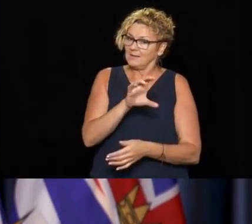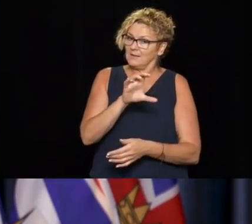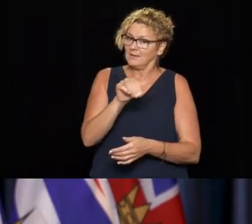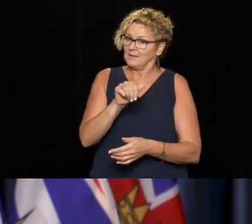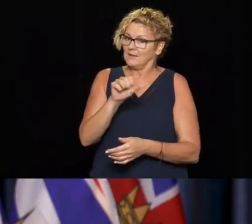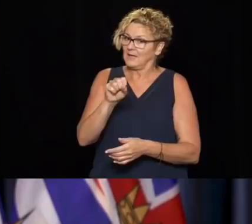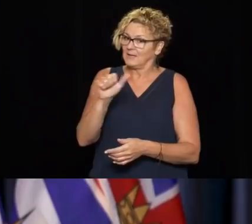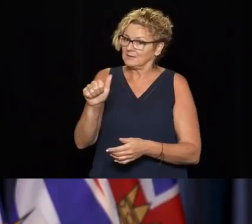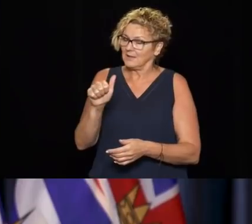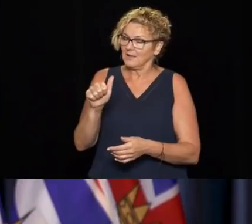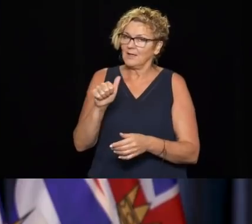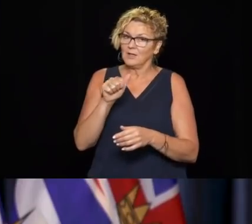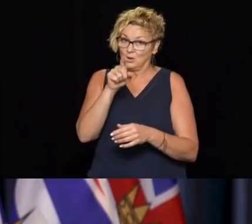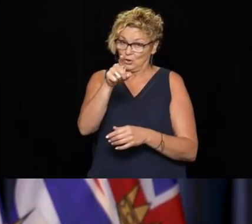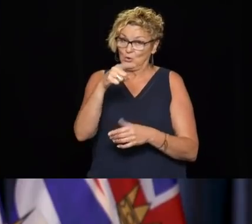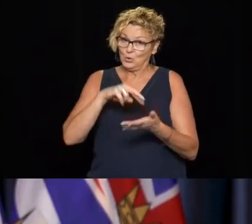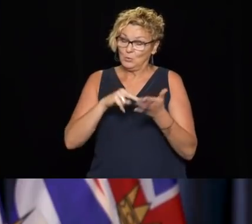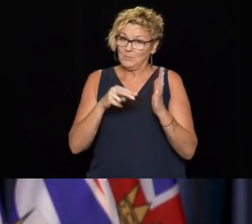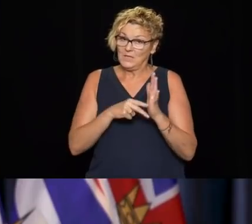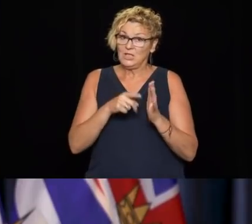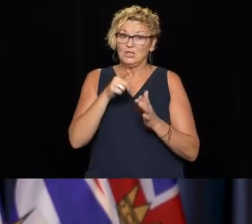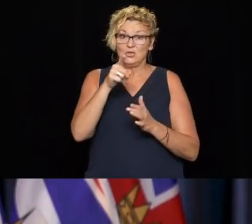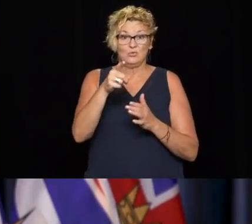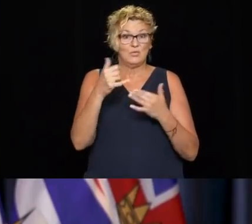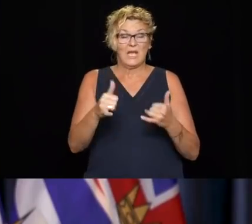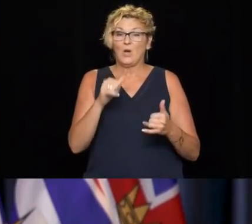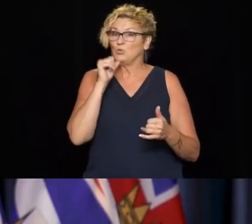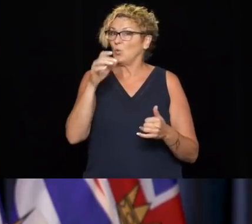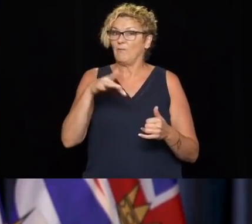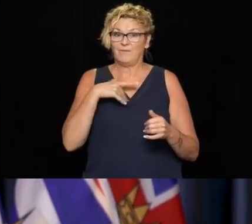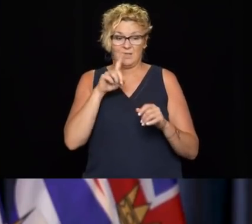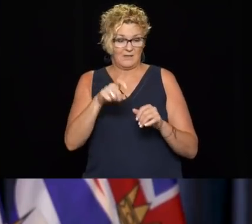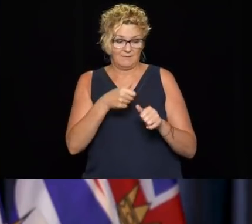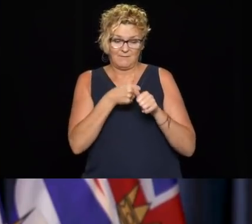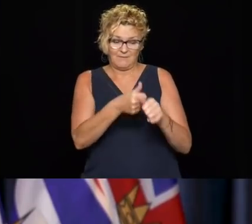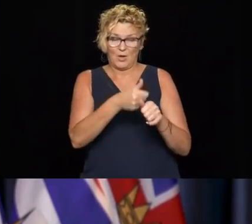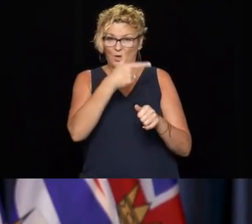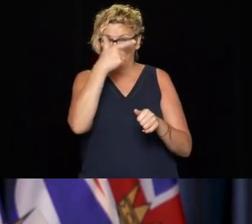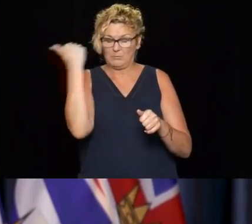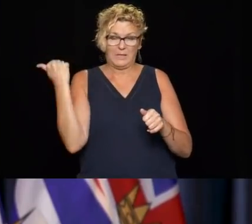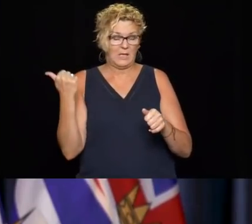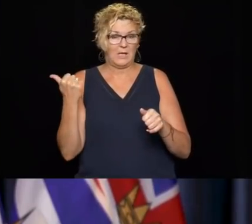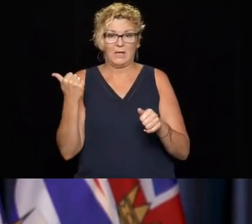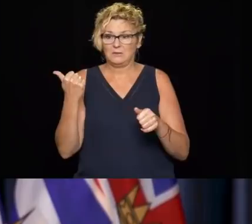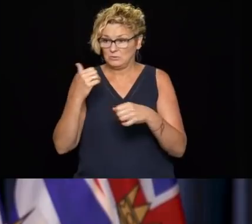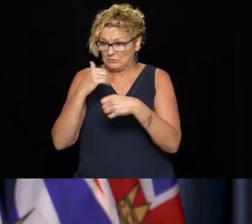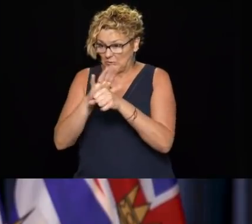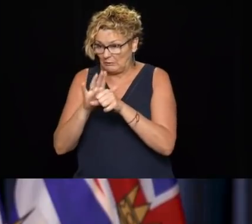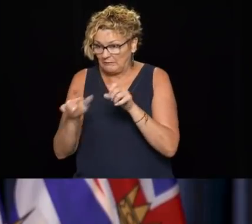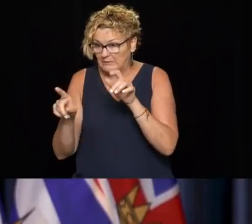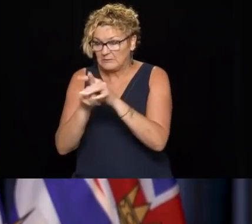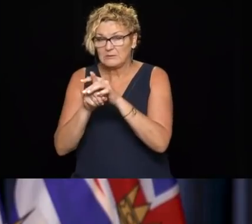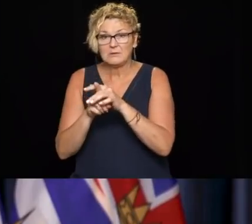different, but I think the speculation is going just fine and apparently without me. Do you have a follow-up? Yes I do, Premier.